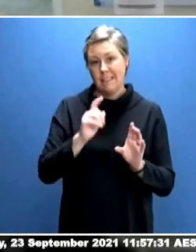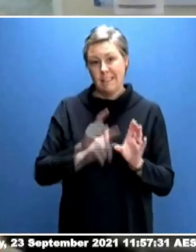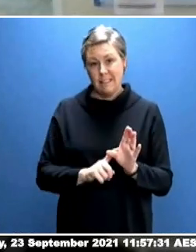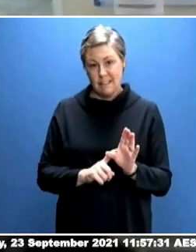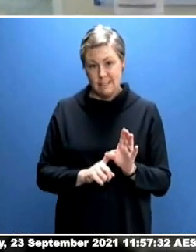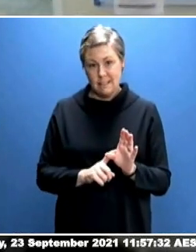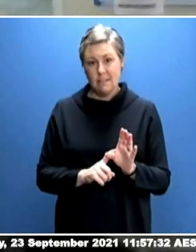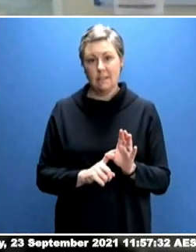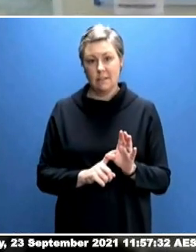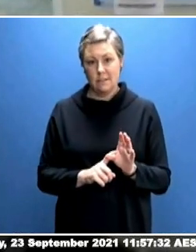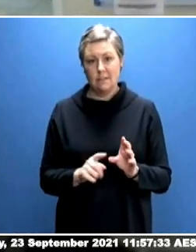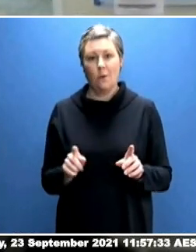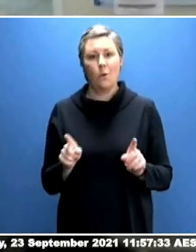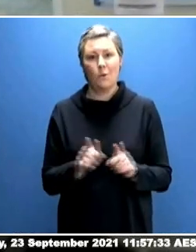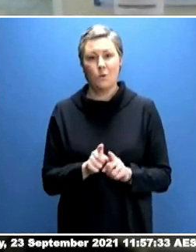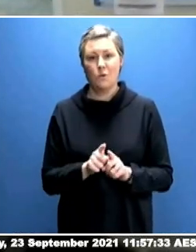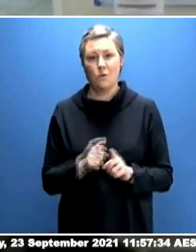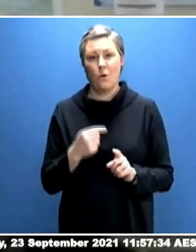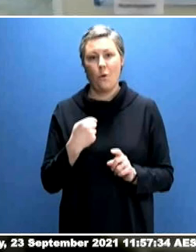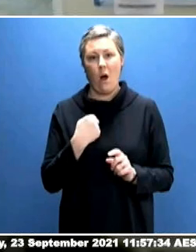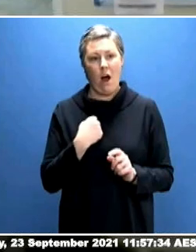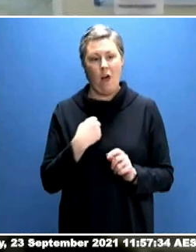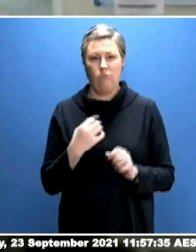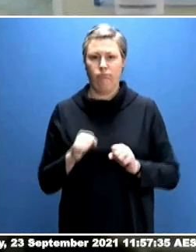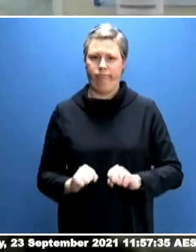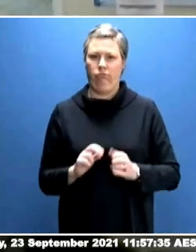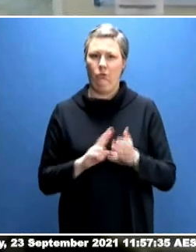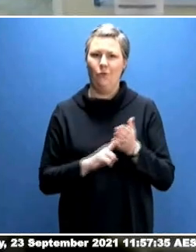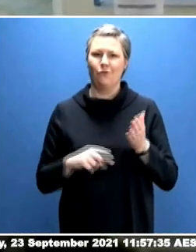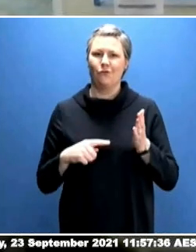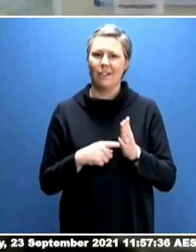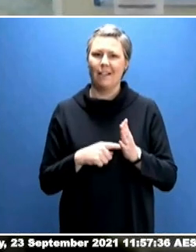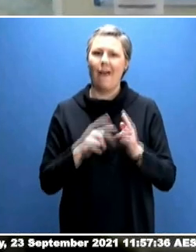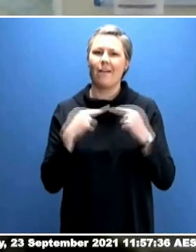I'm also a local Territorian, my family is from Alice Springs.